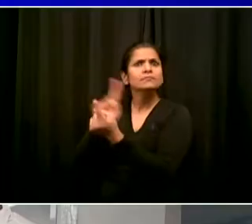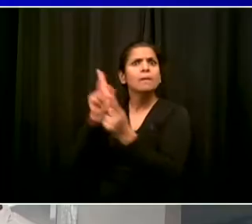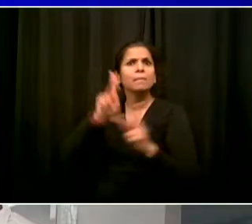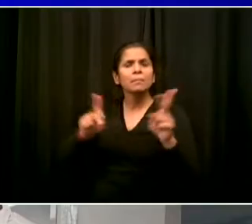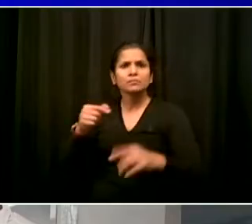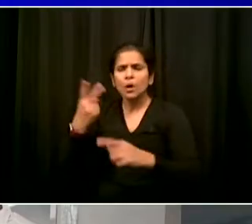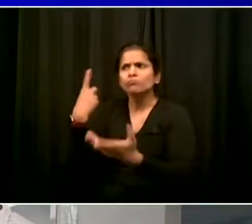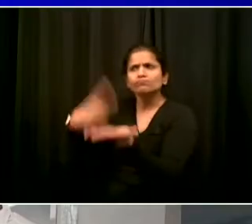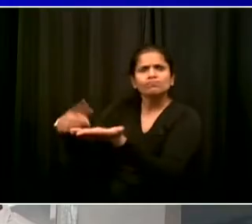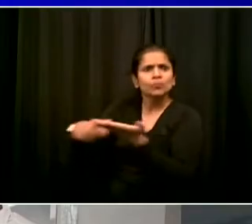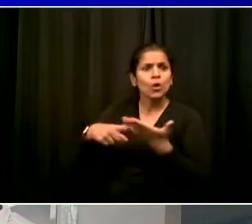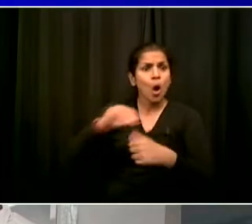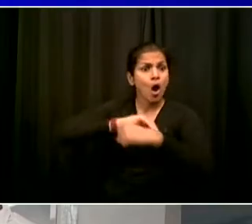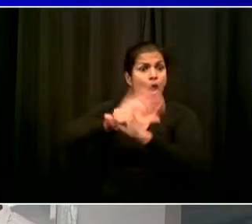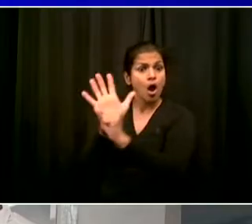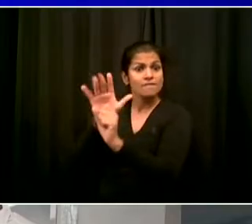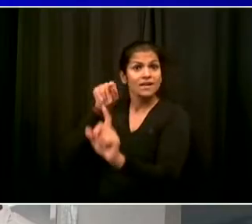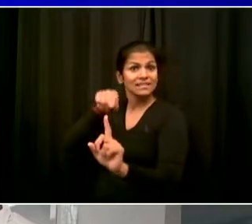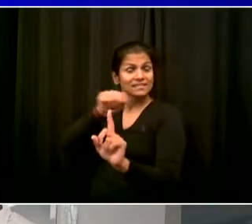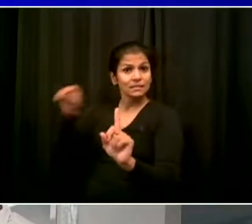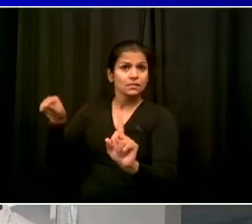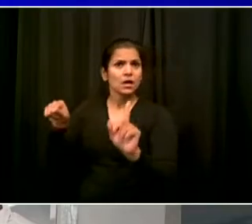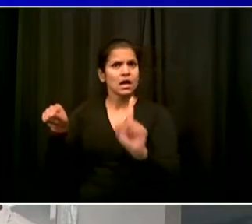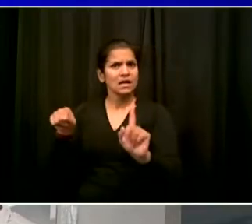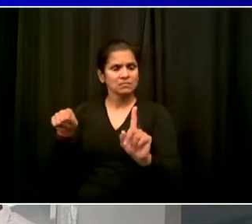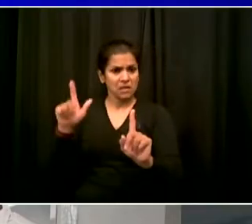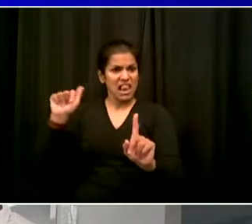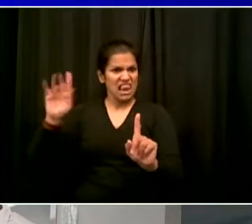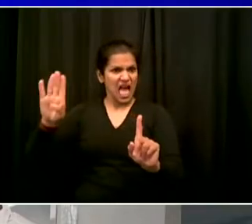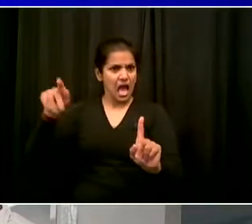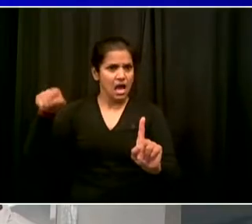THIS IS A BRAND-NEW FACILITY. IT WAS SET UP DURING THE